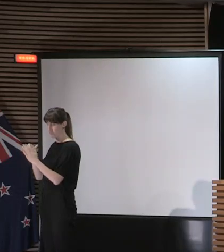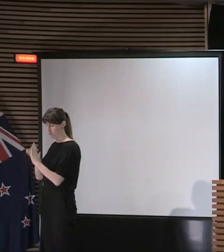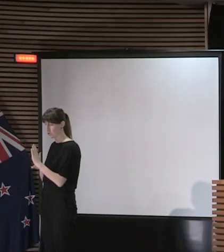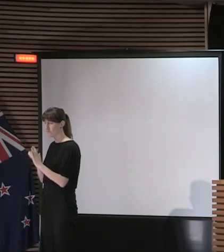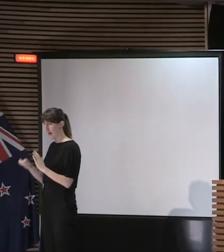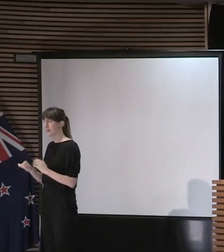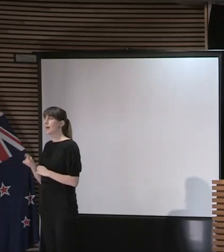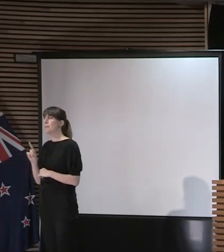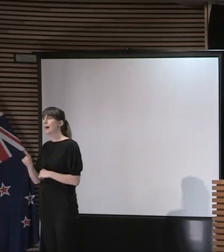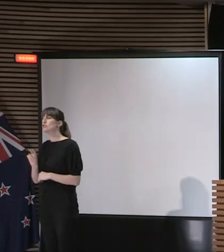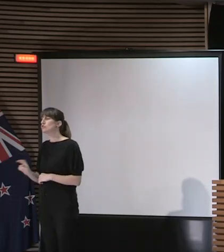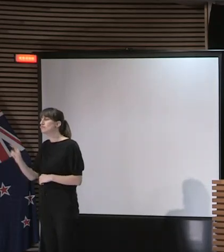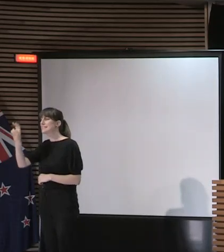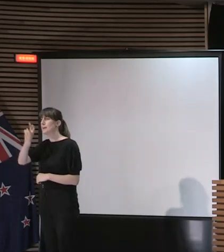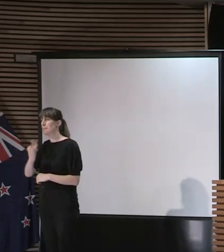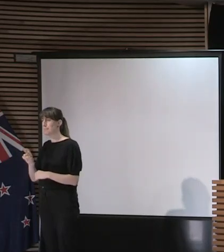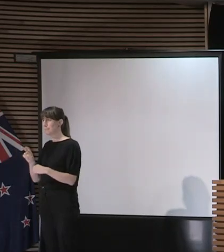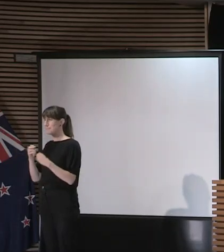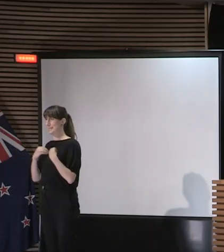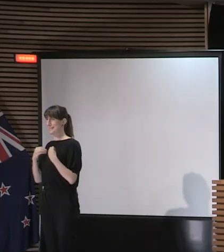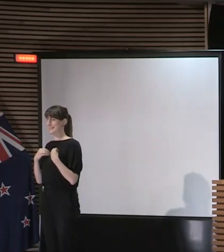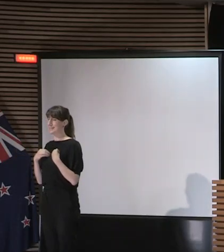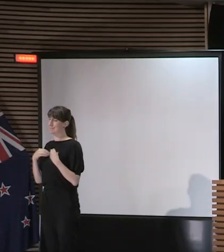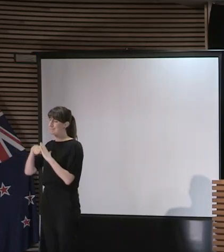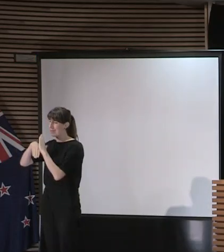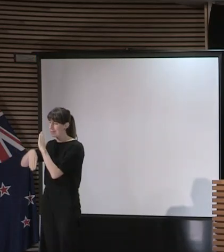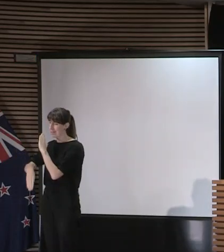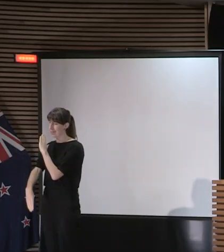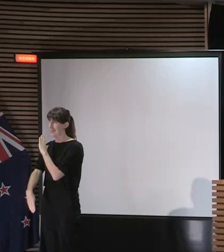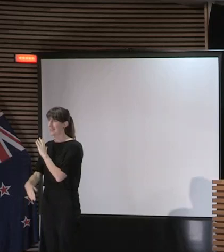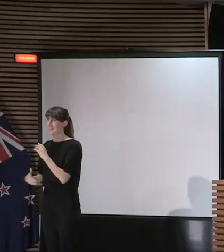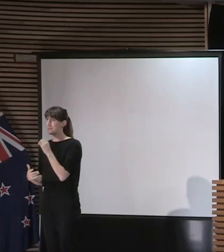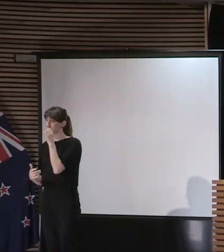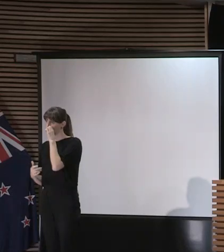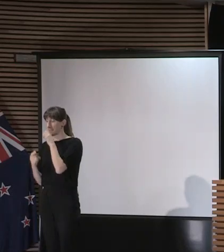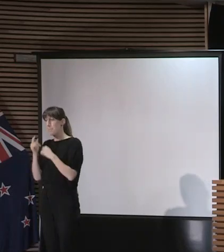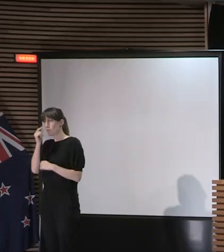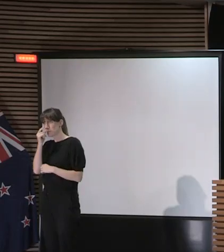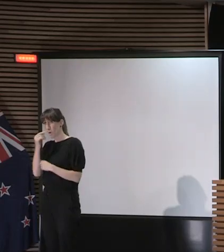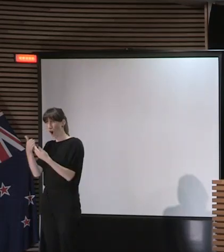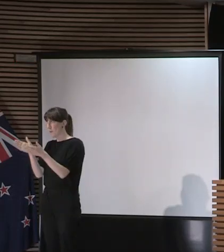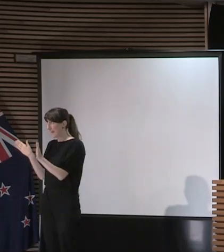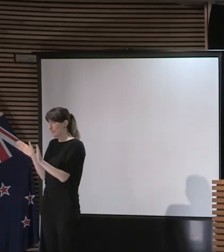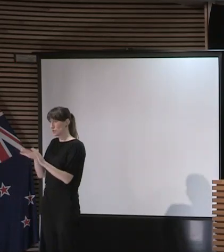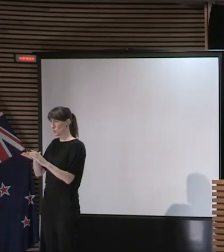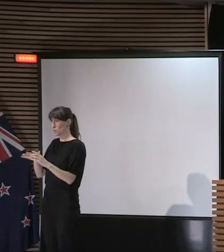borders, tourism businesses and international tourism are not going to be able to trade. Yeah. Is there a case for a